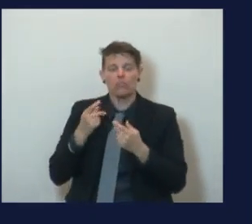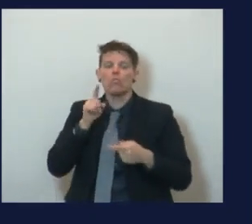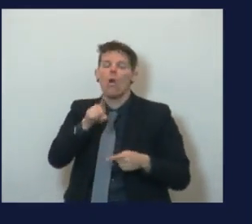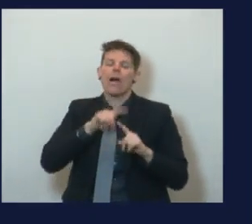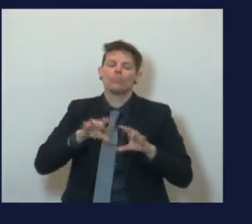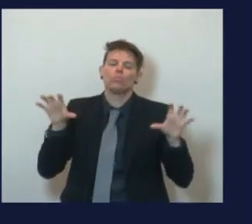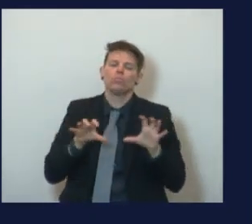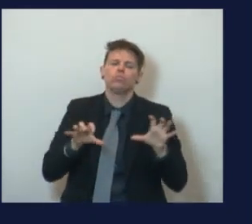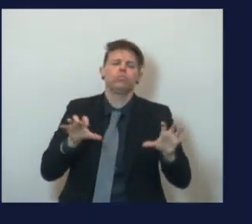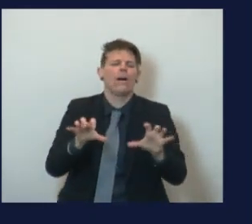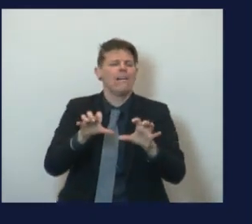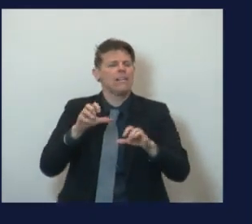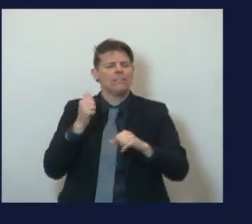DO NOT CONNECT WIT THEM.